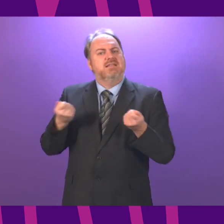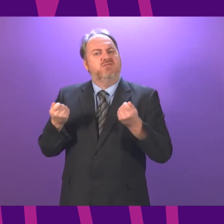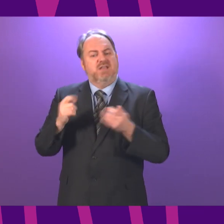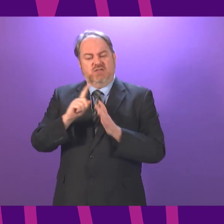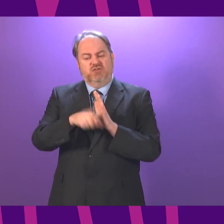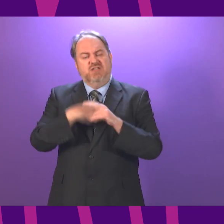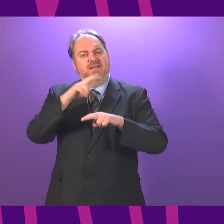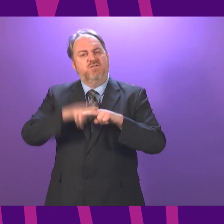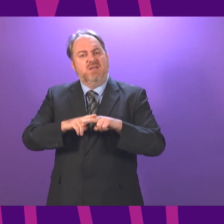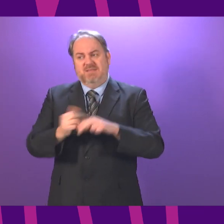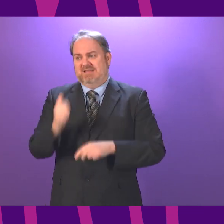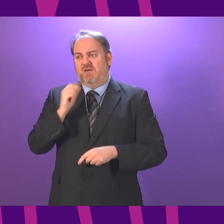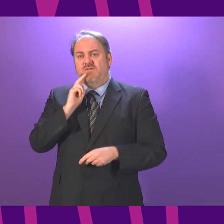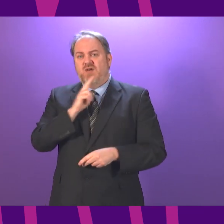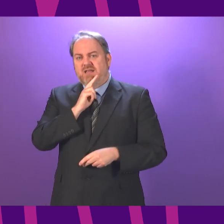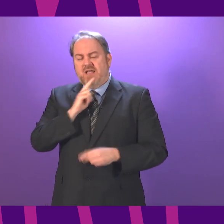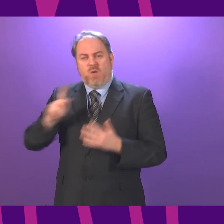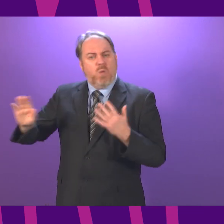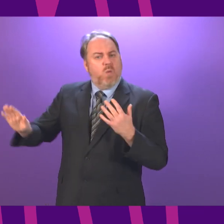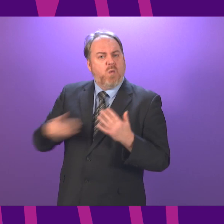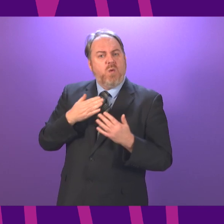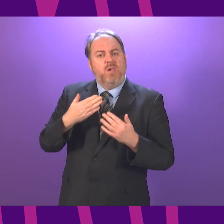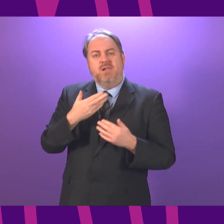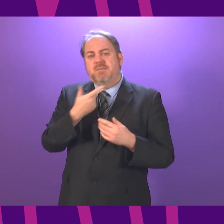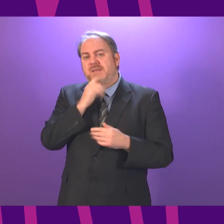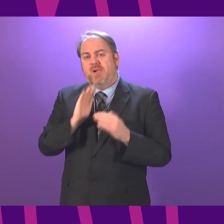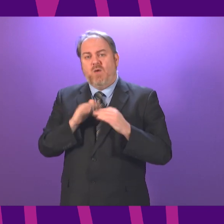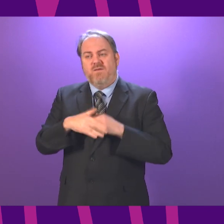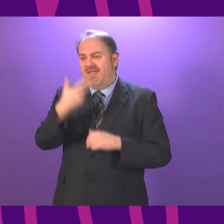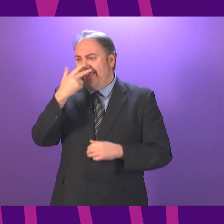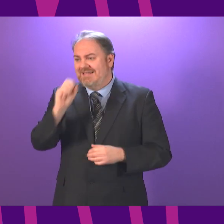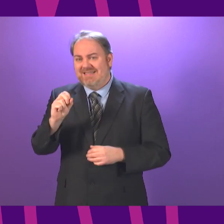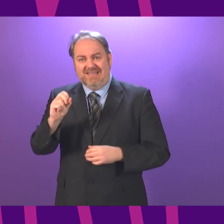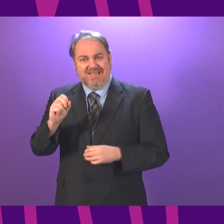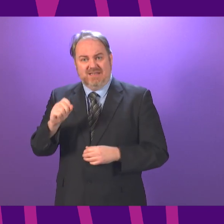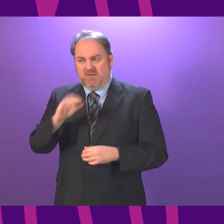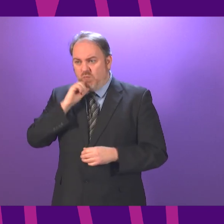January that all over-80s would have the vaccine by the end of this month; that is 31 January.